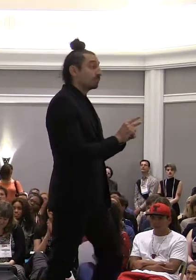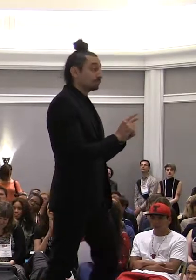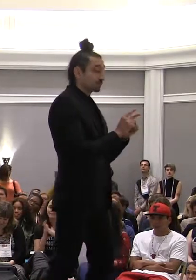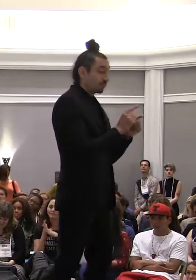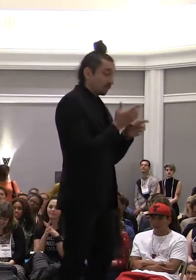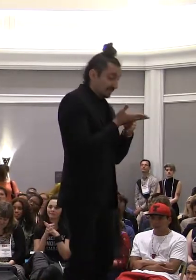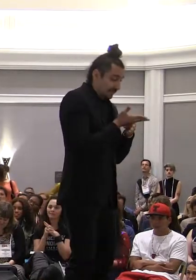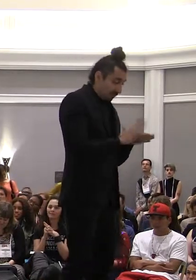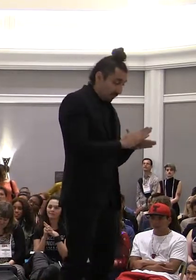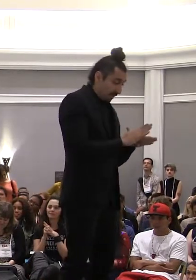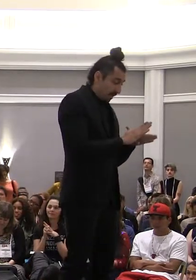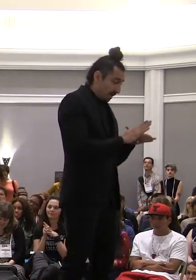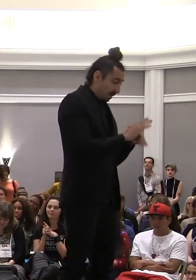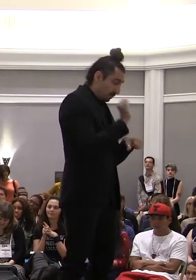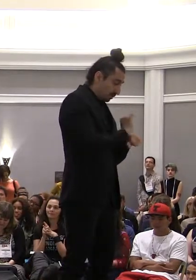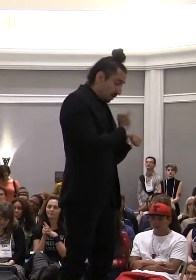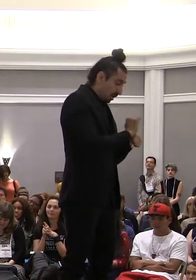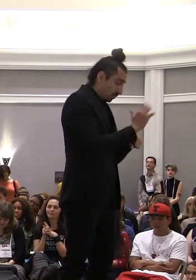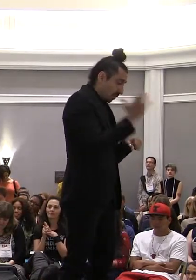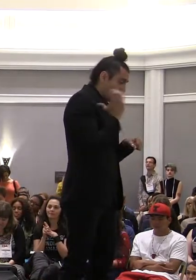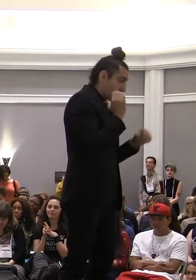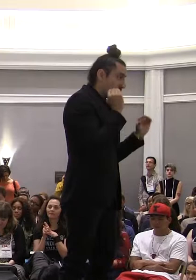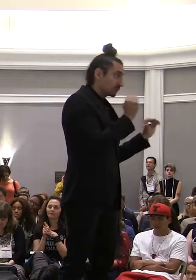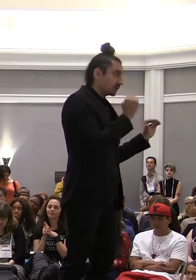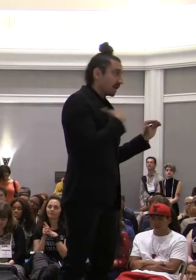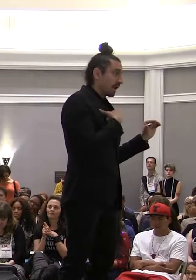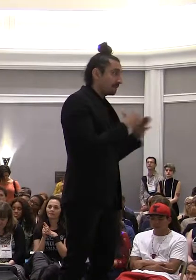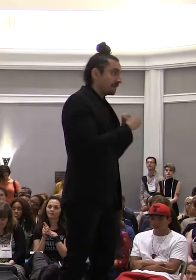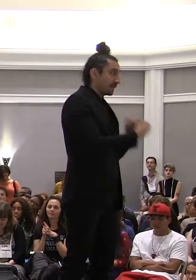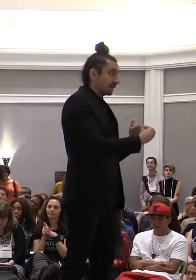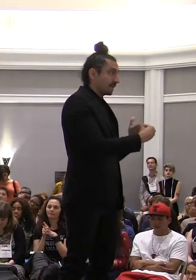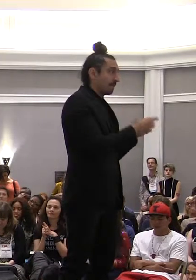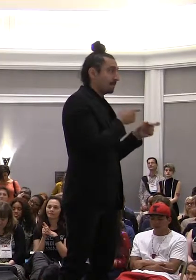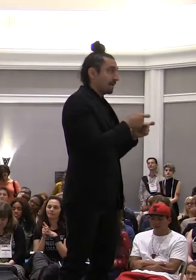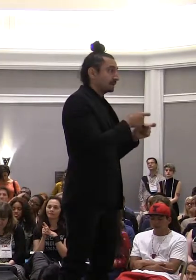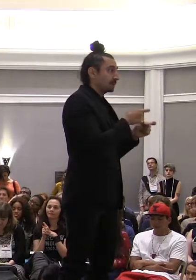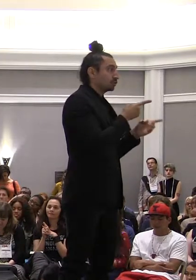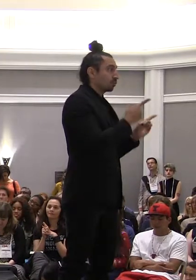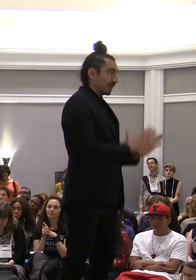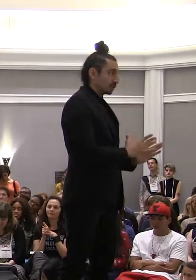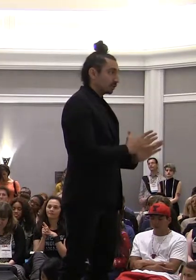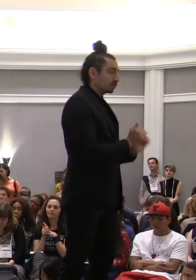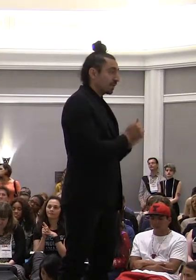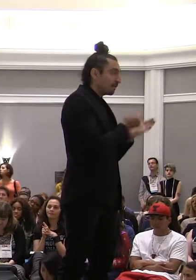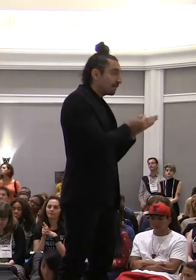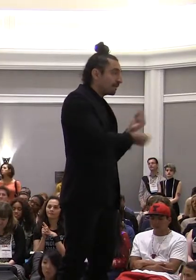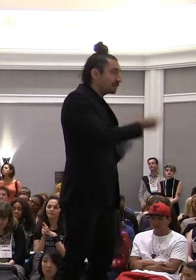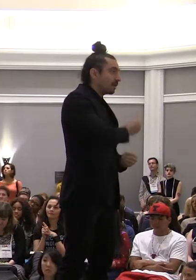Sometimes or in some cases, I'm leading the one for managing directors of Theaters with budgets of 5 million dollars and above.